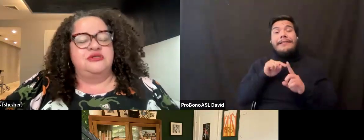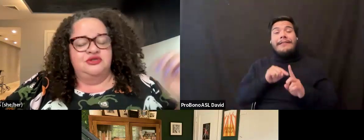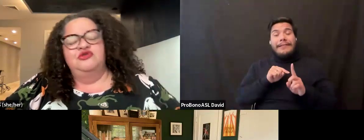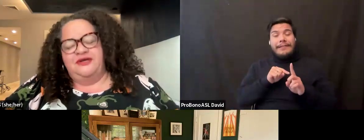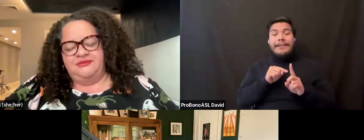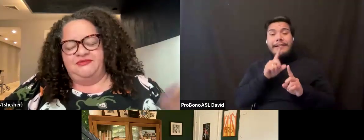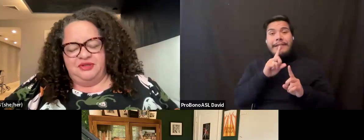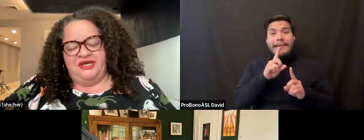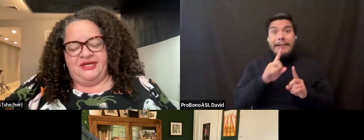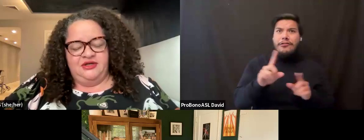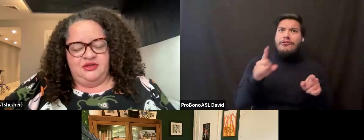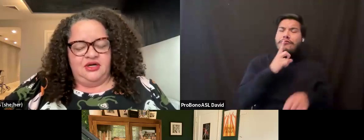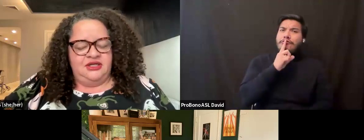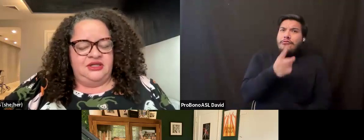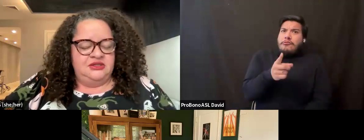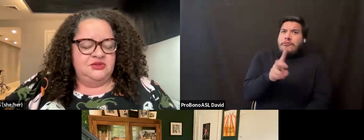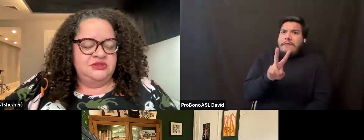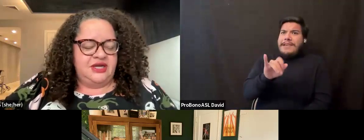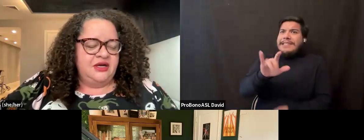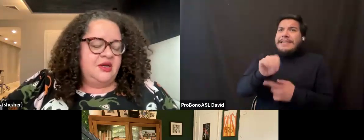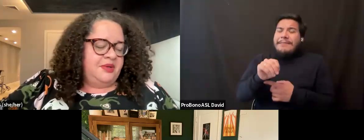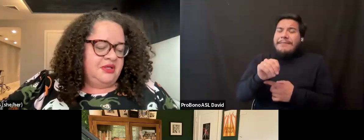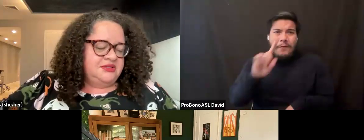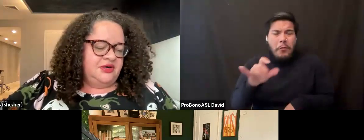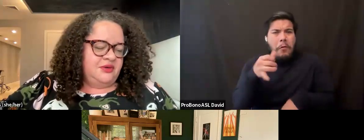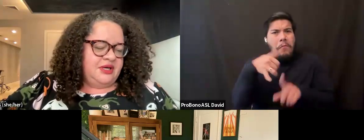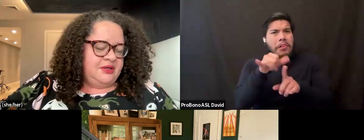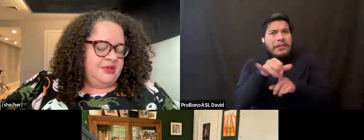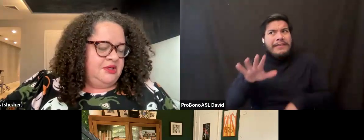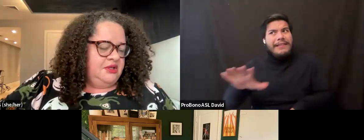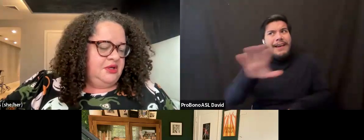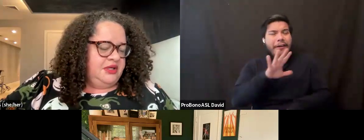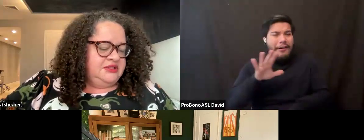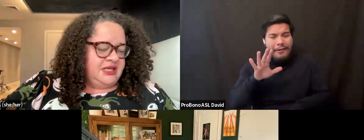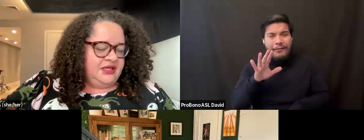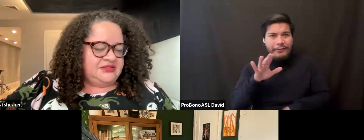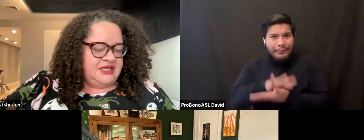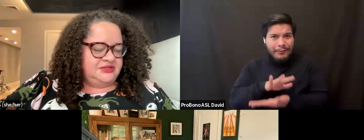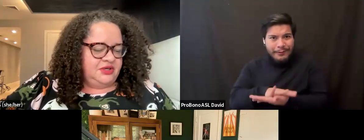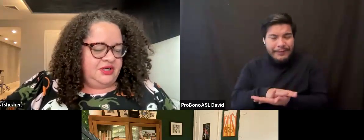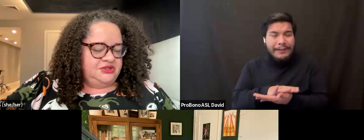is the true victim of bullying in the schools there. But also in telling us that story,